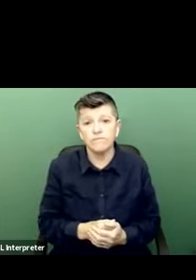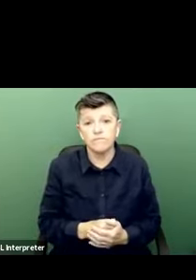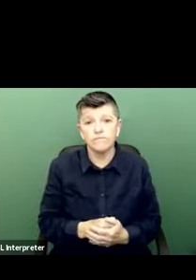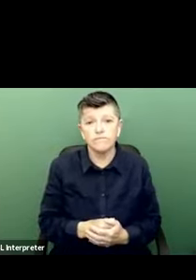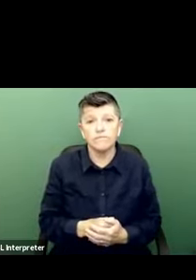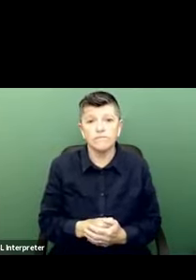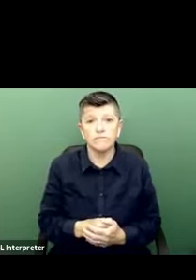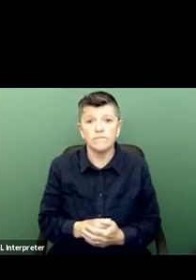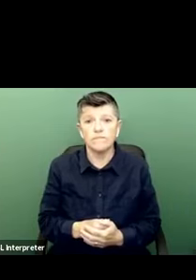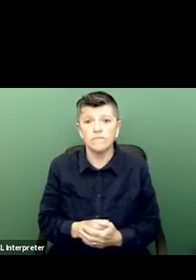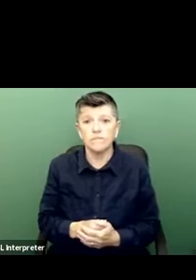is not all. Many other cases